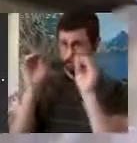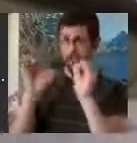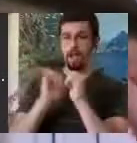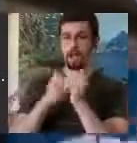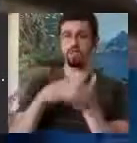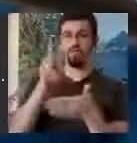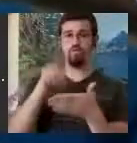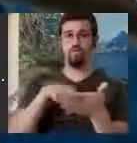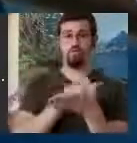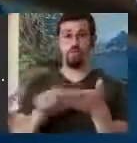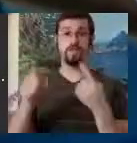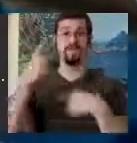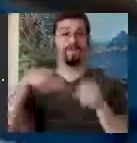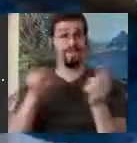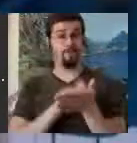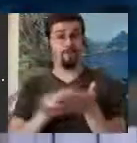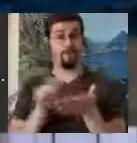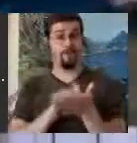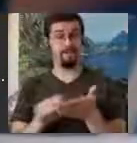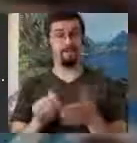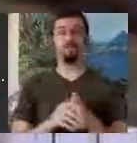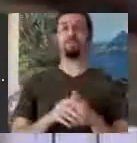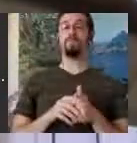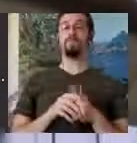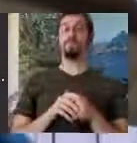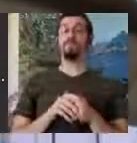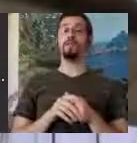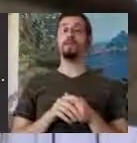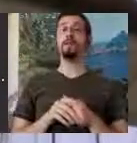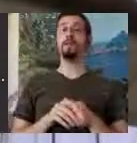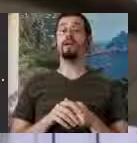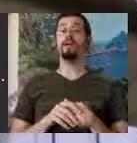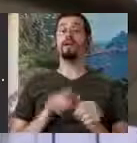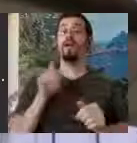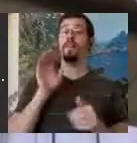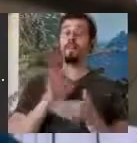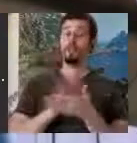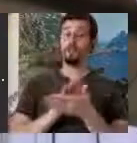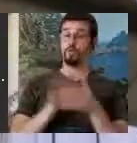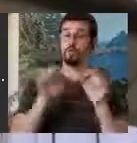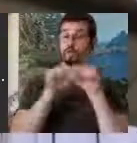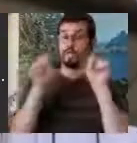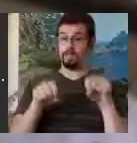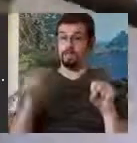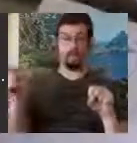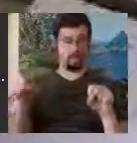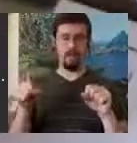they in the school system their adopted sign writing under Britta handsome at